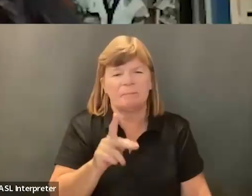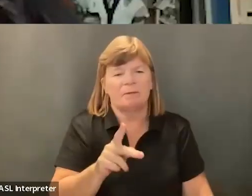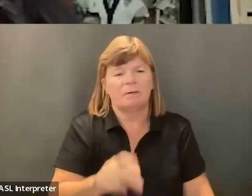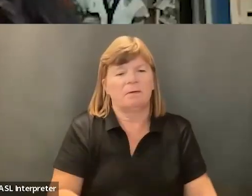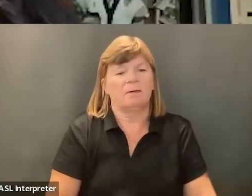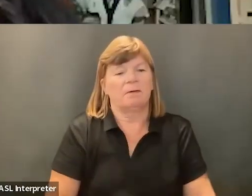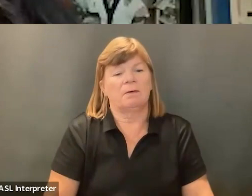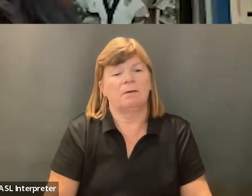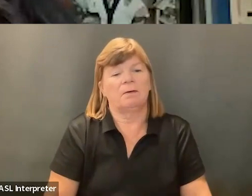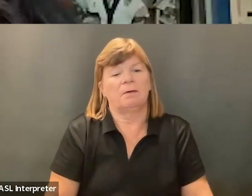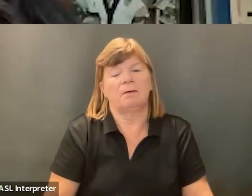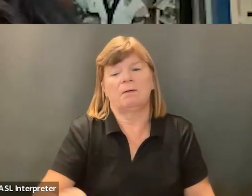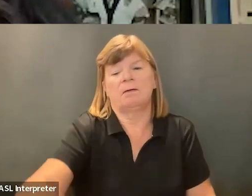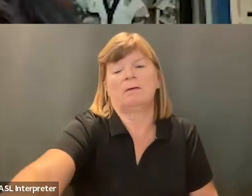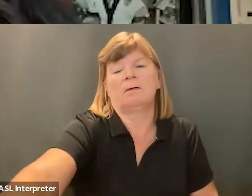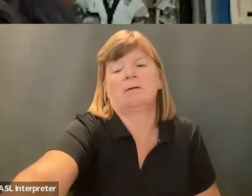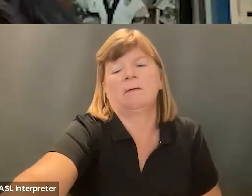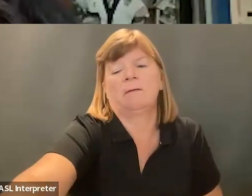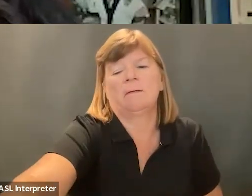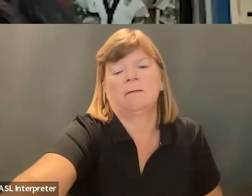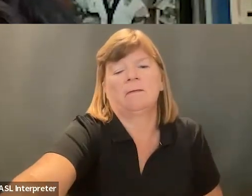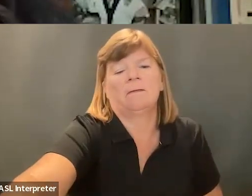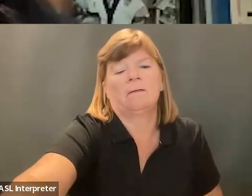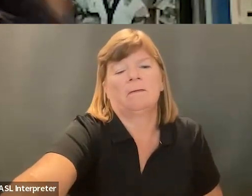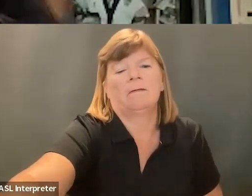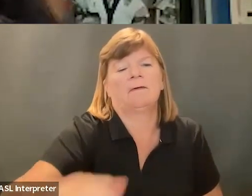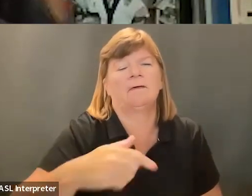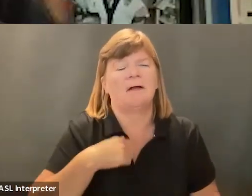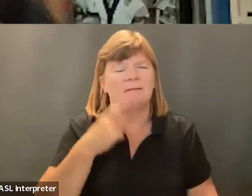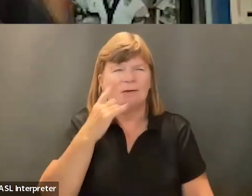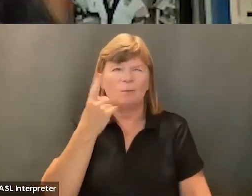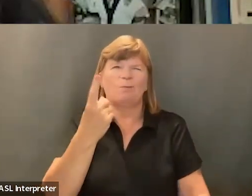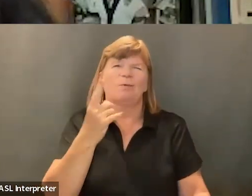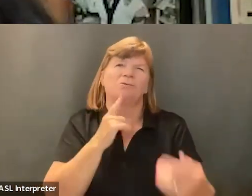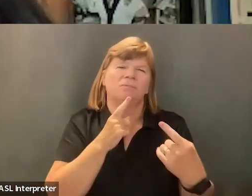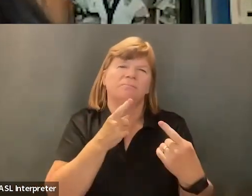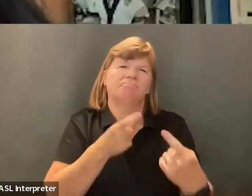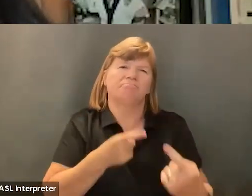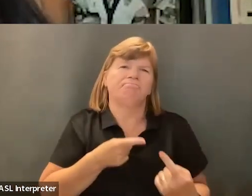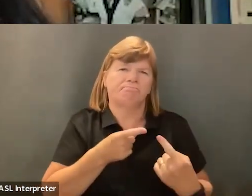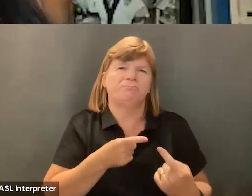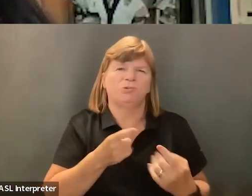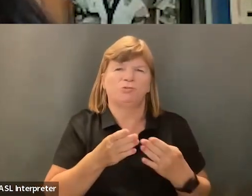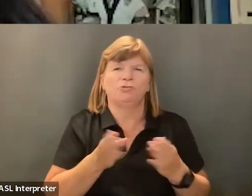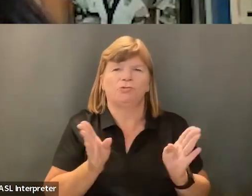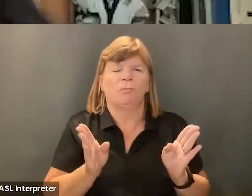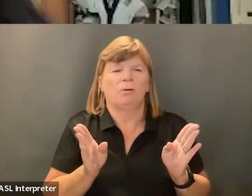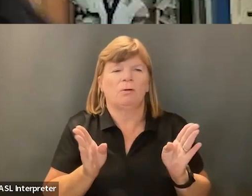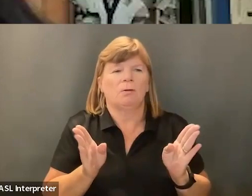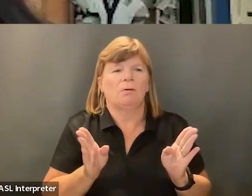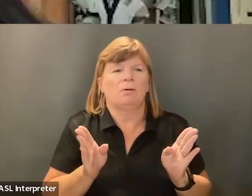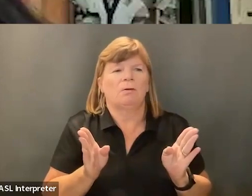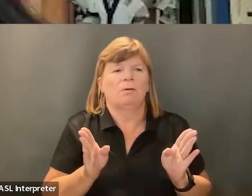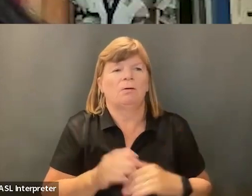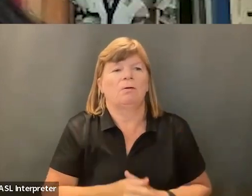I think one of the difficulties in general that I when I talk with